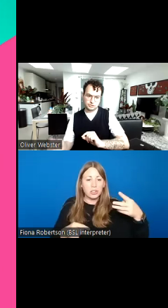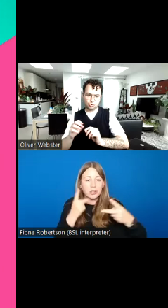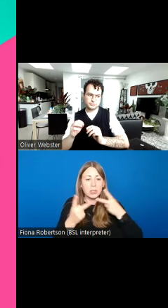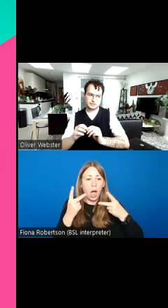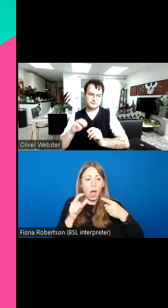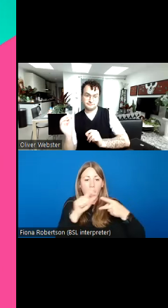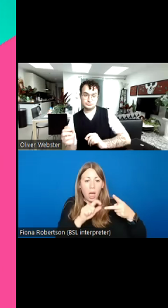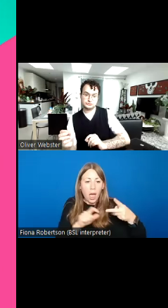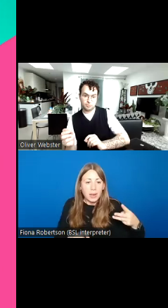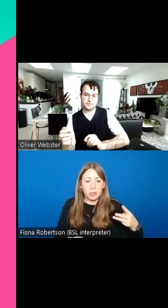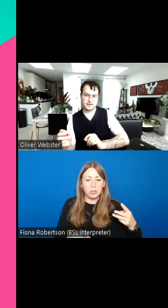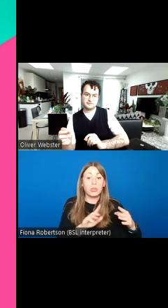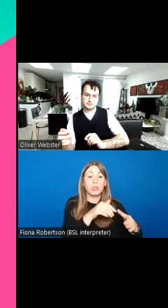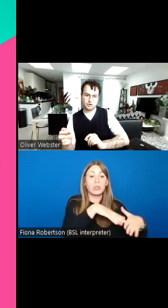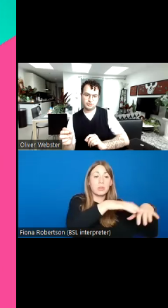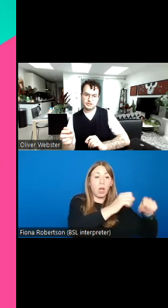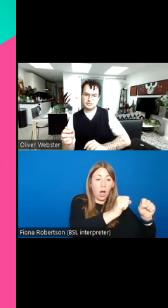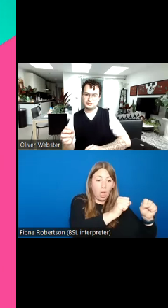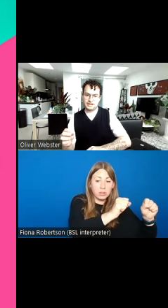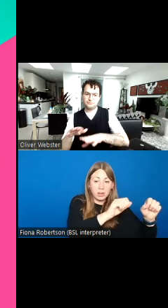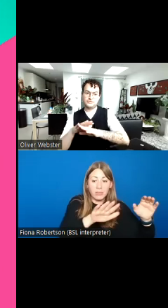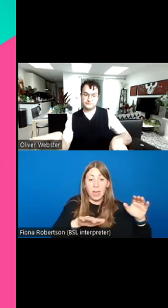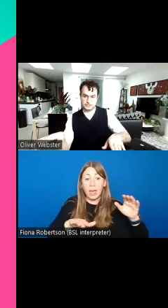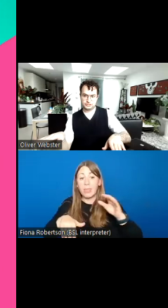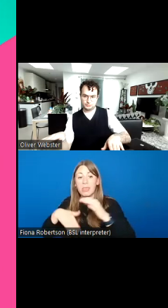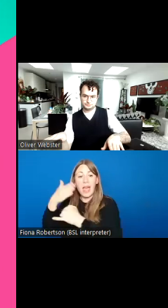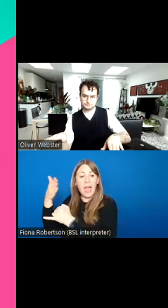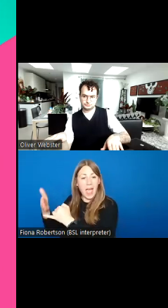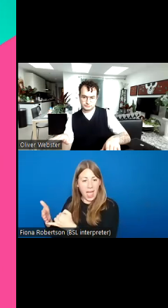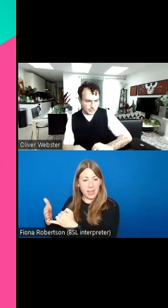It's almost like a full stop at the end of the song to say it's finished now.